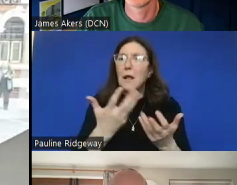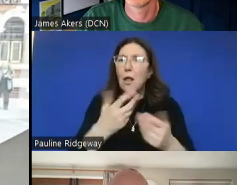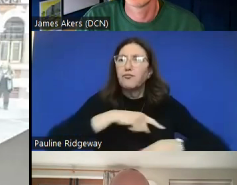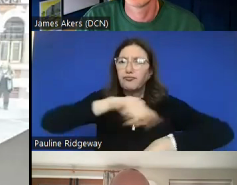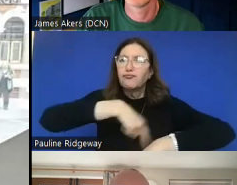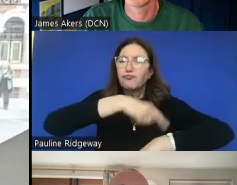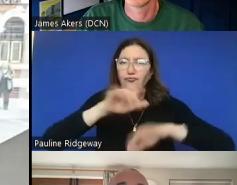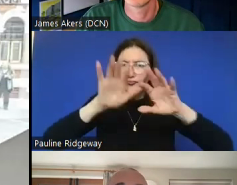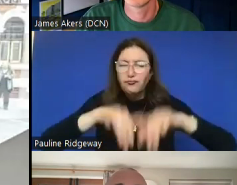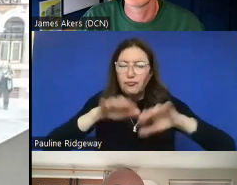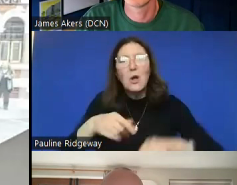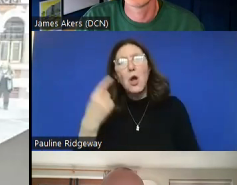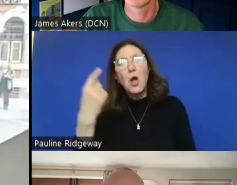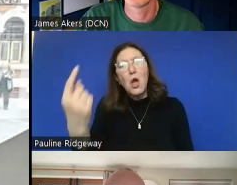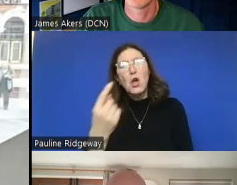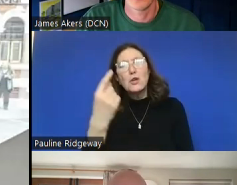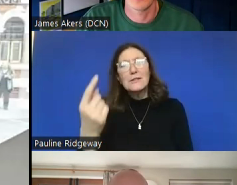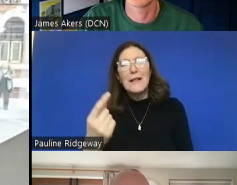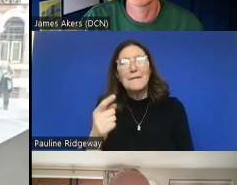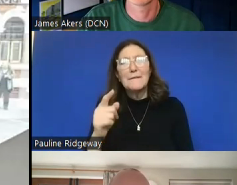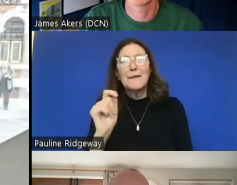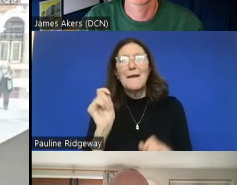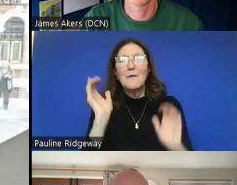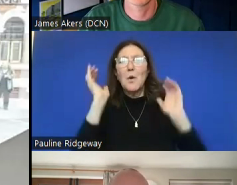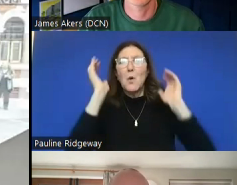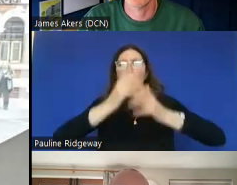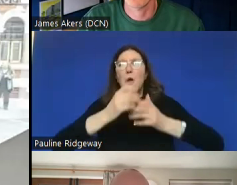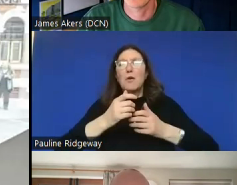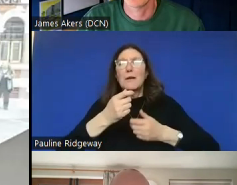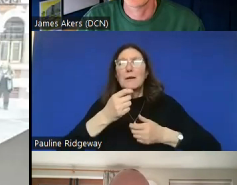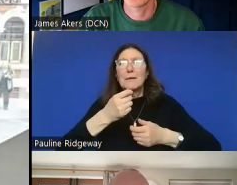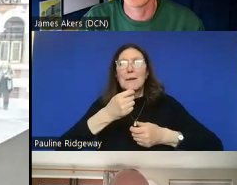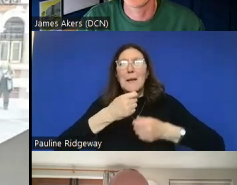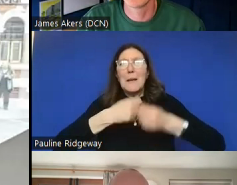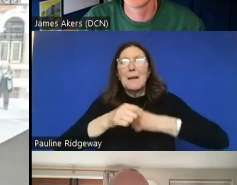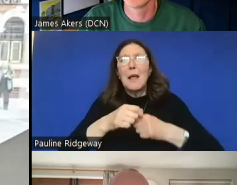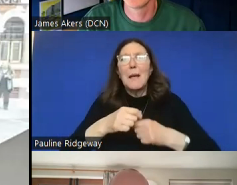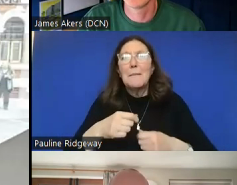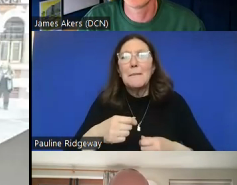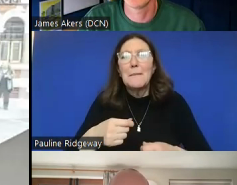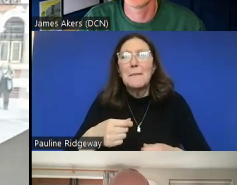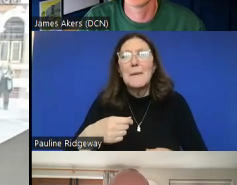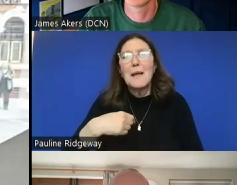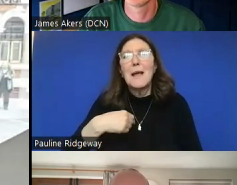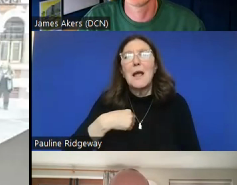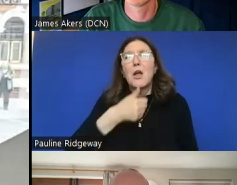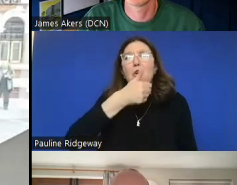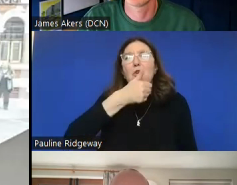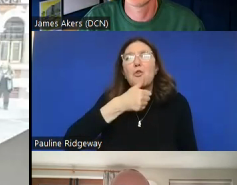they want to exclude themselves from going on there and appearing in the report.